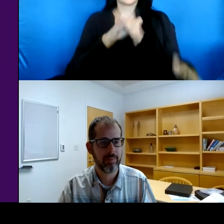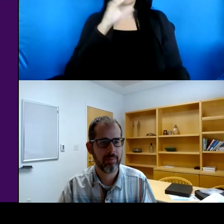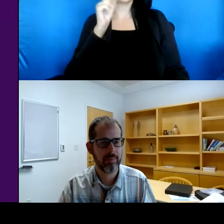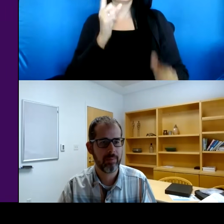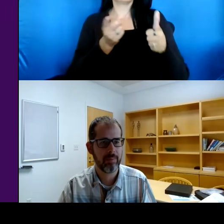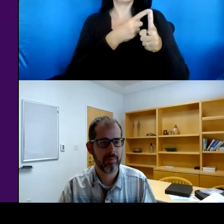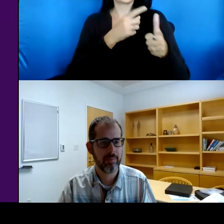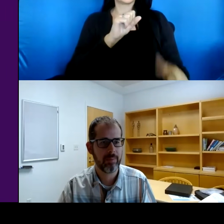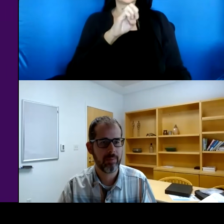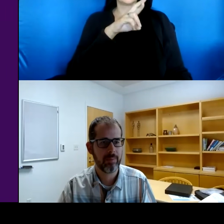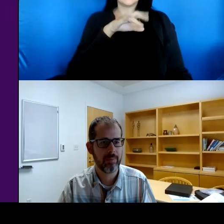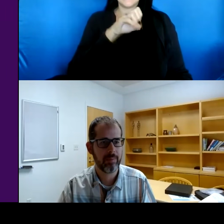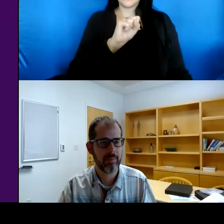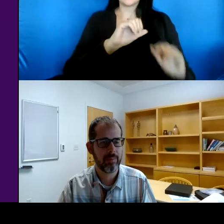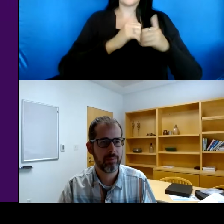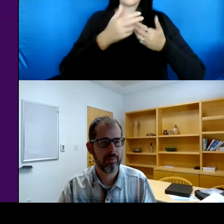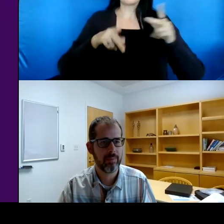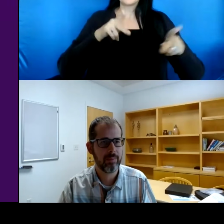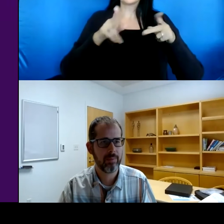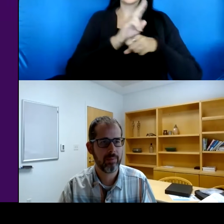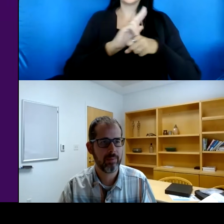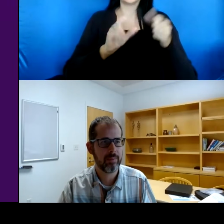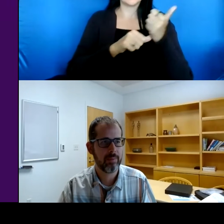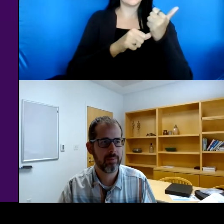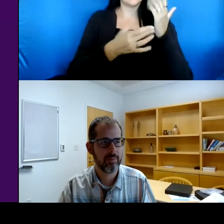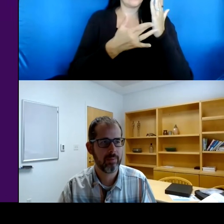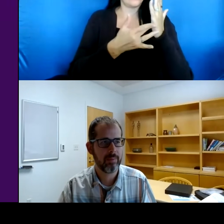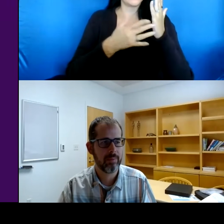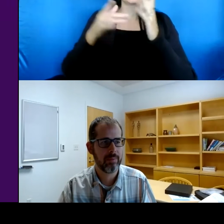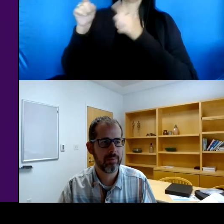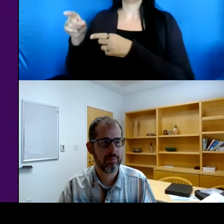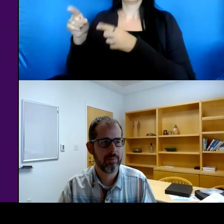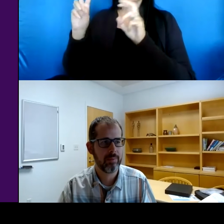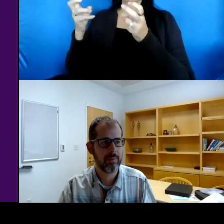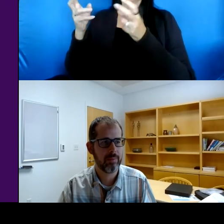use that assistive technology. The Designing For series as a follow-up series which is